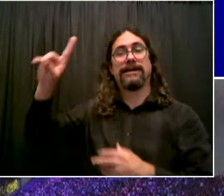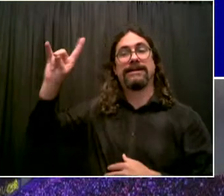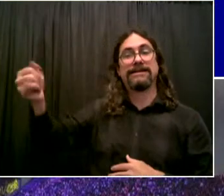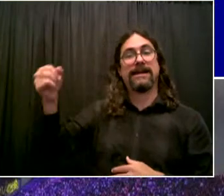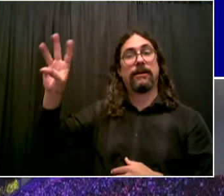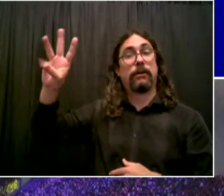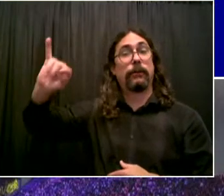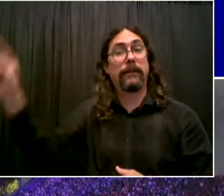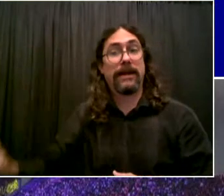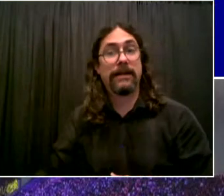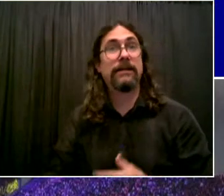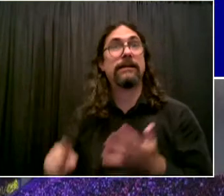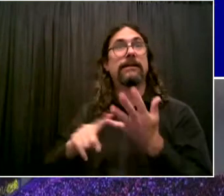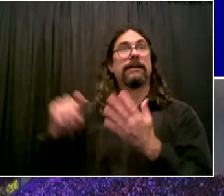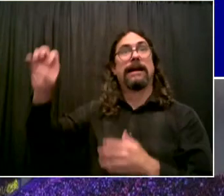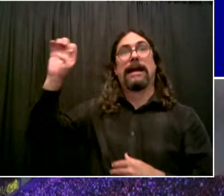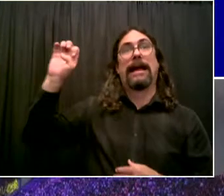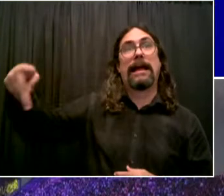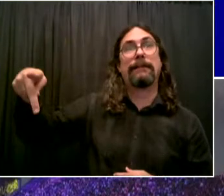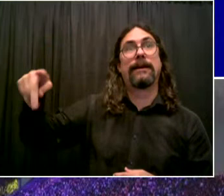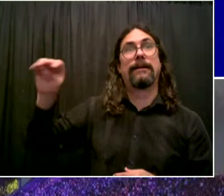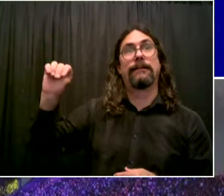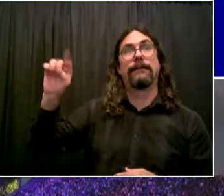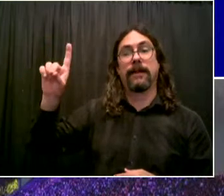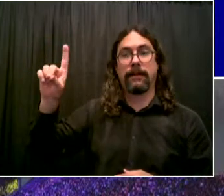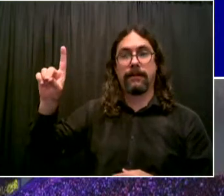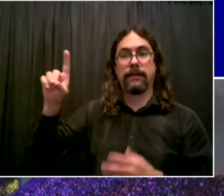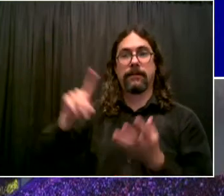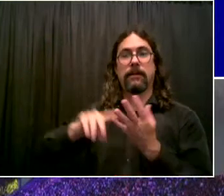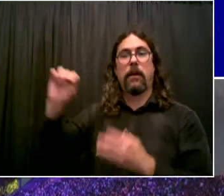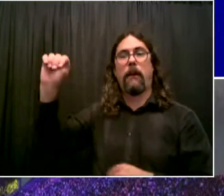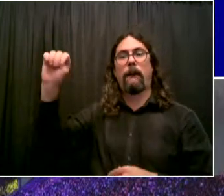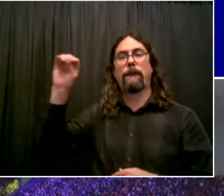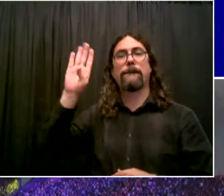REST IN PEACE JAY MASTER YJA.